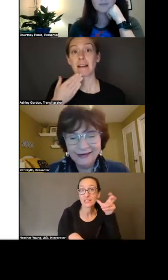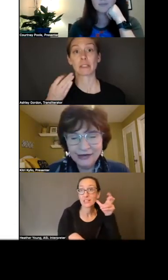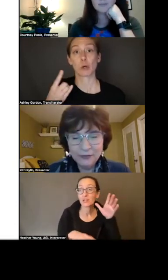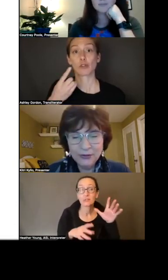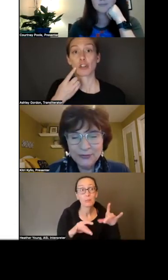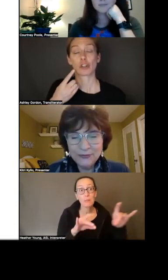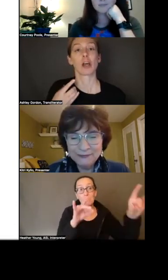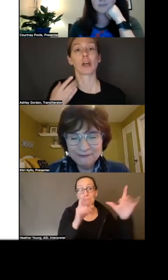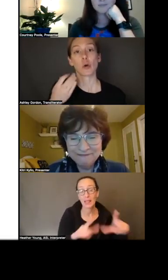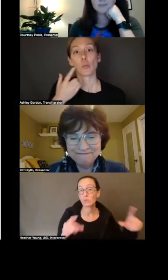All right, we're gonna move on.